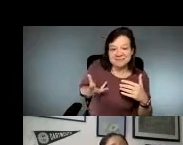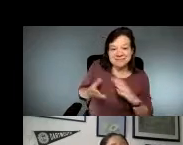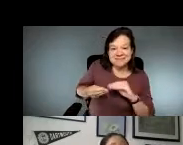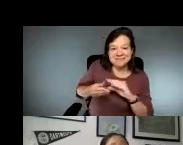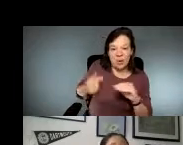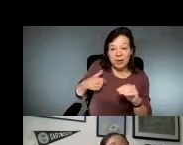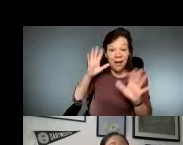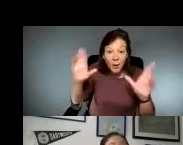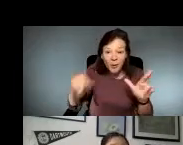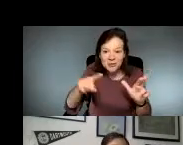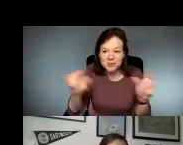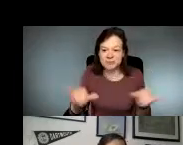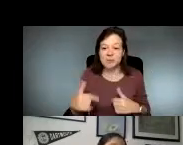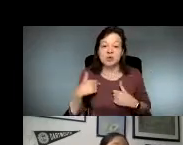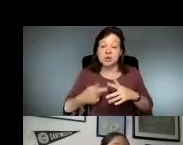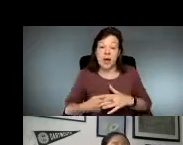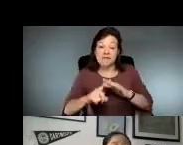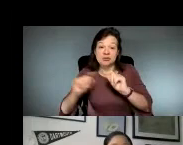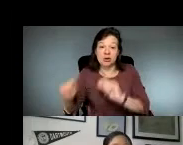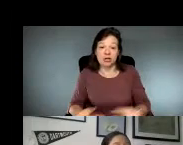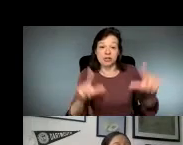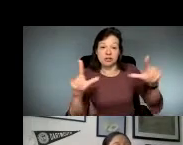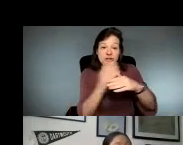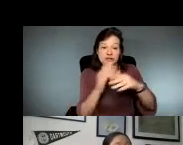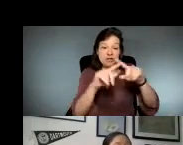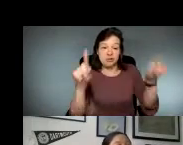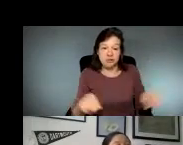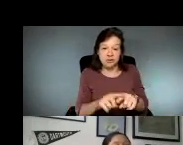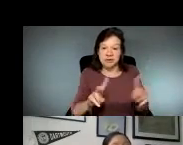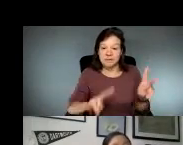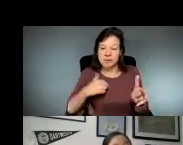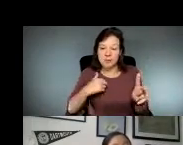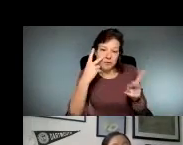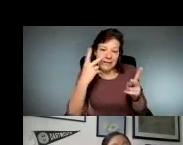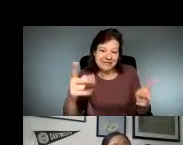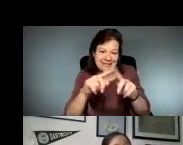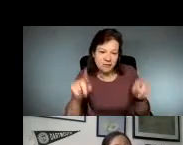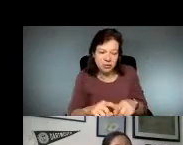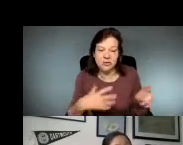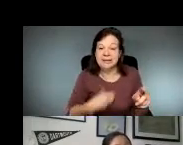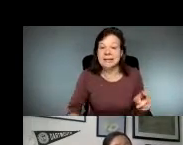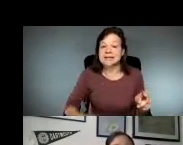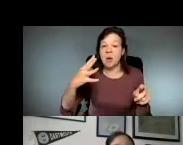So I have started screen sharing for those of you who can see the screen, it should be a white background,